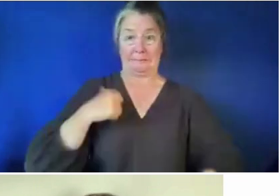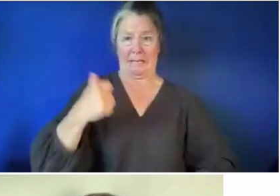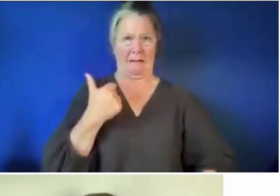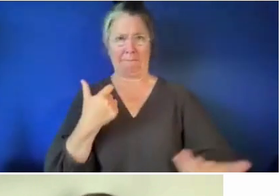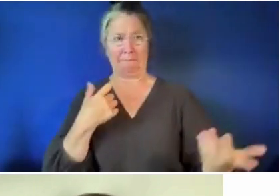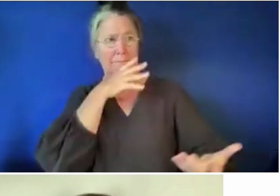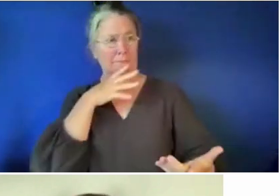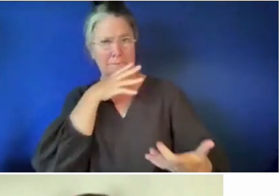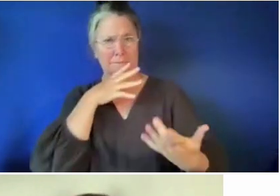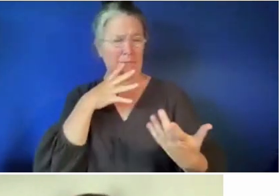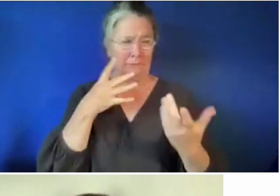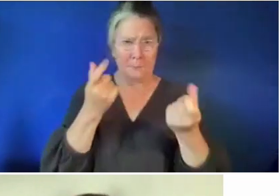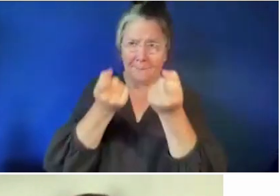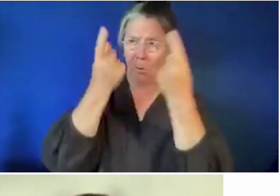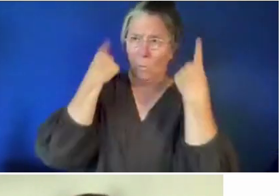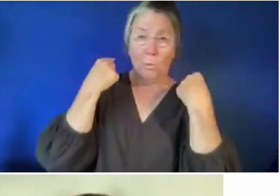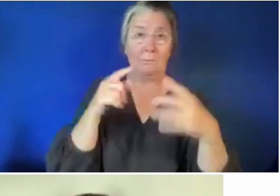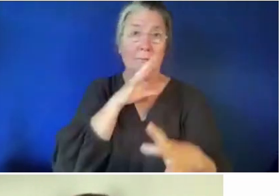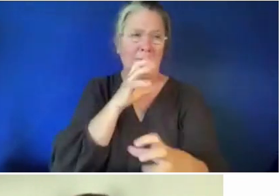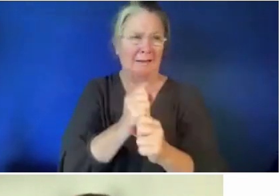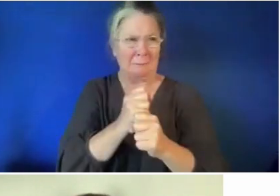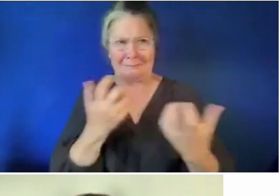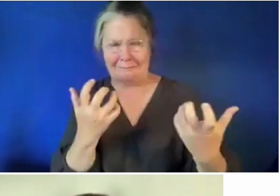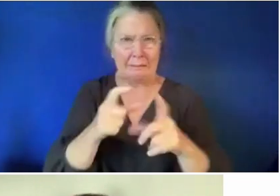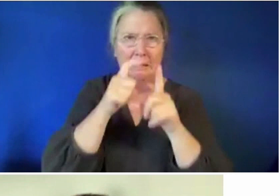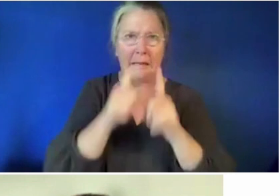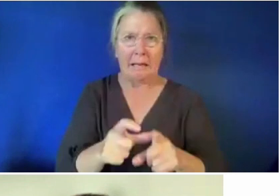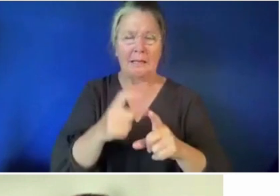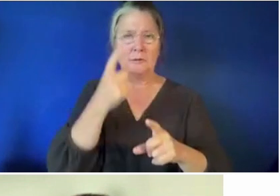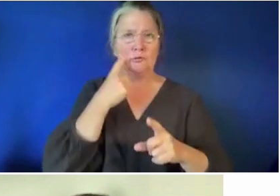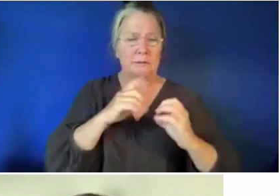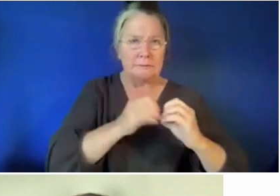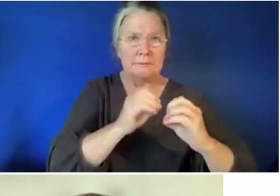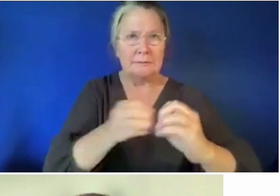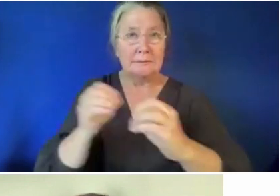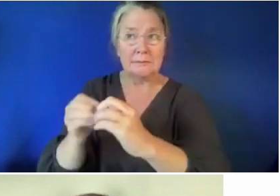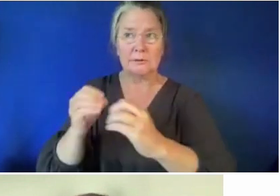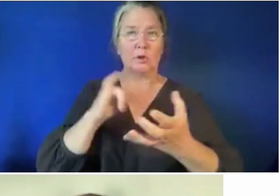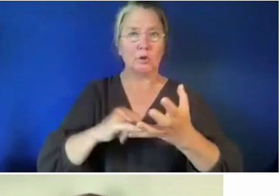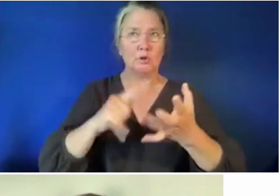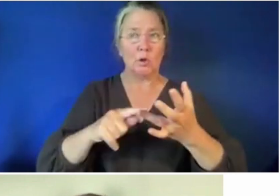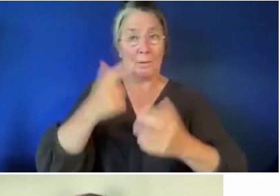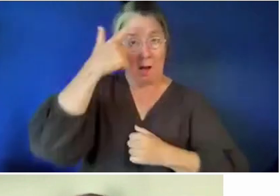And so the broader principle of trying to think about some consolidation has been set out by the government,